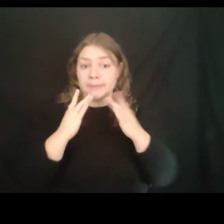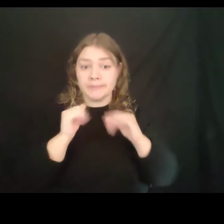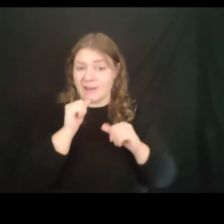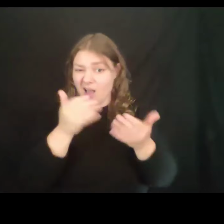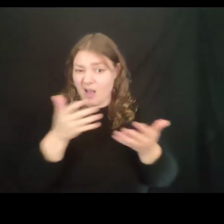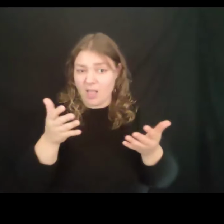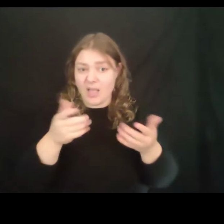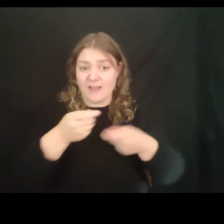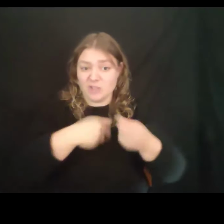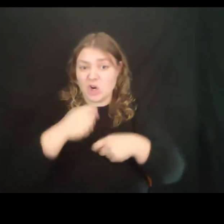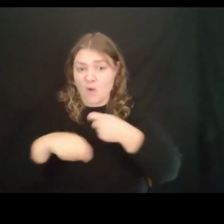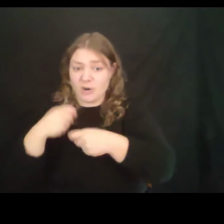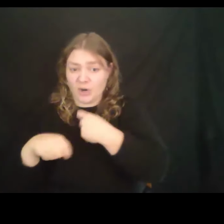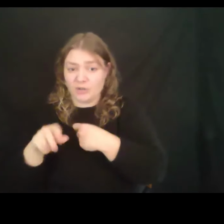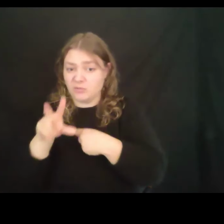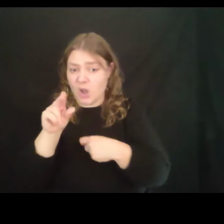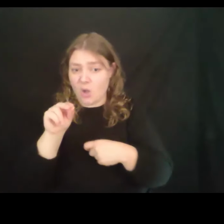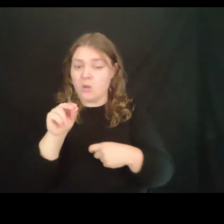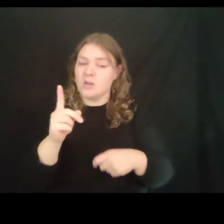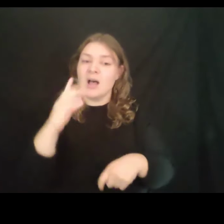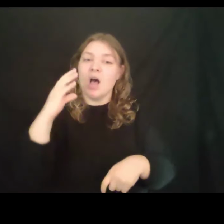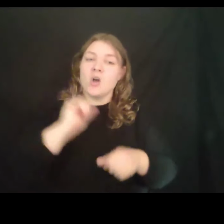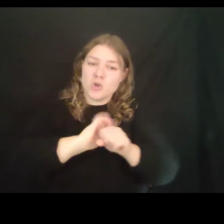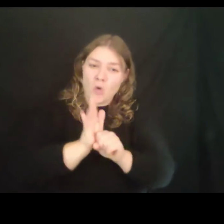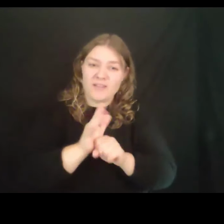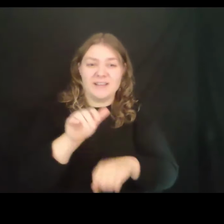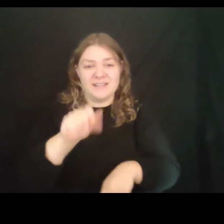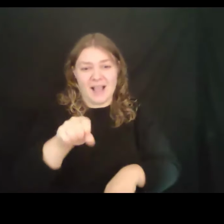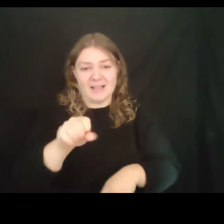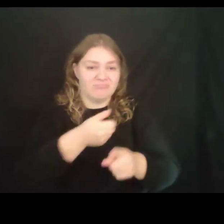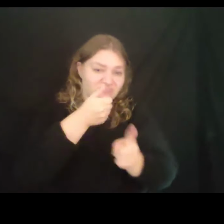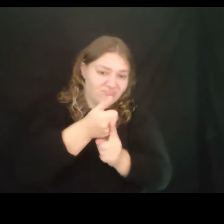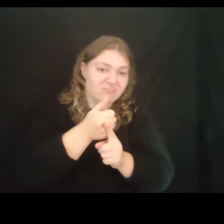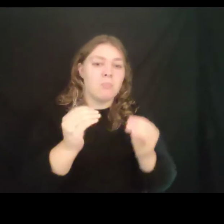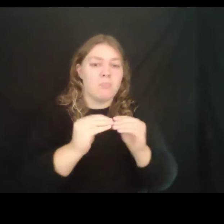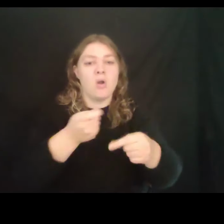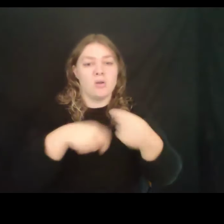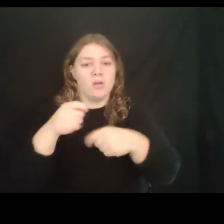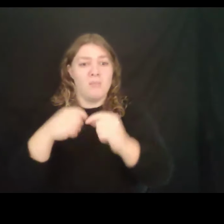out of covid like many people experienced but every month for the outpatient services meeting